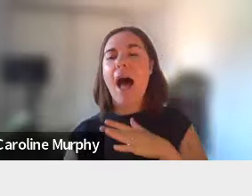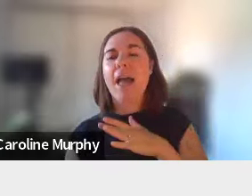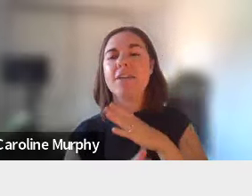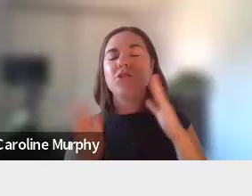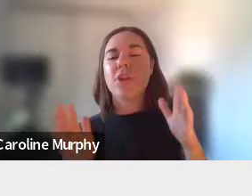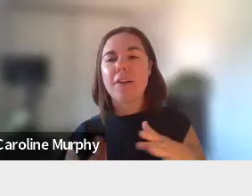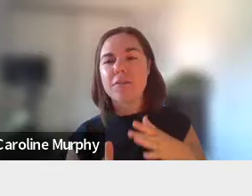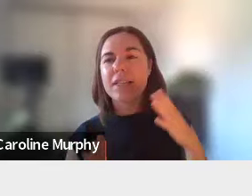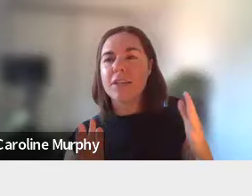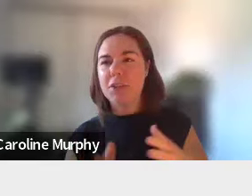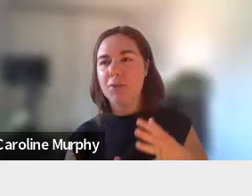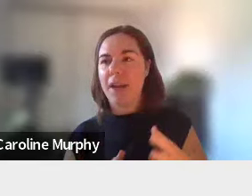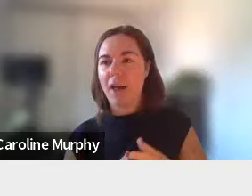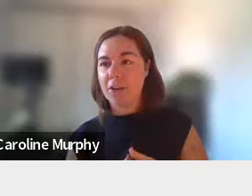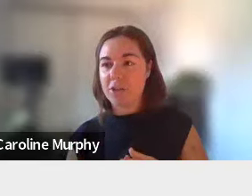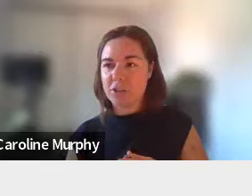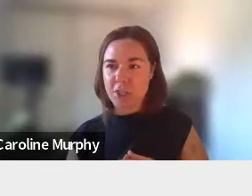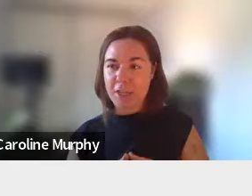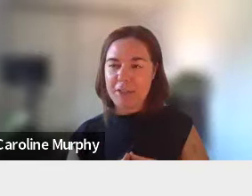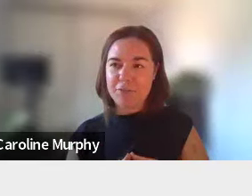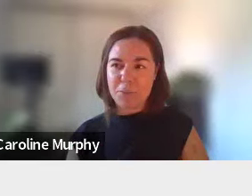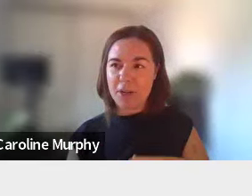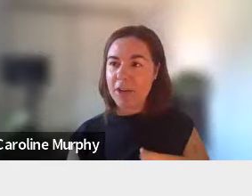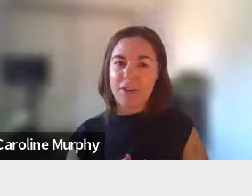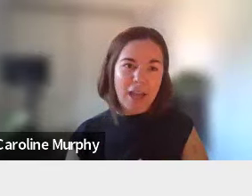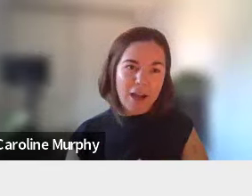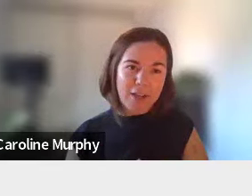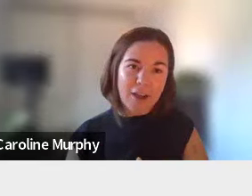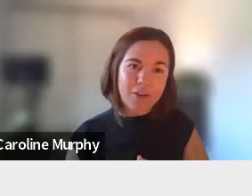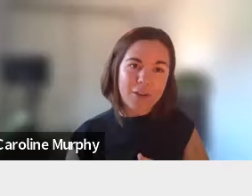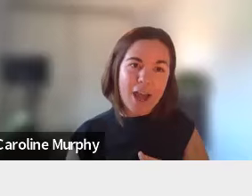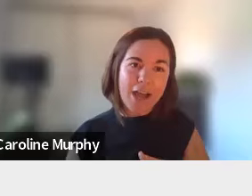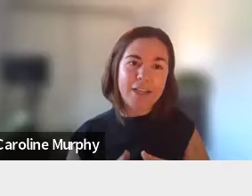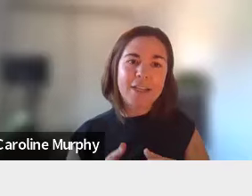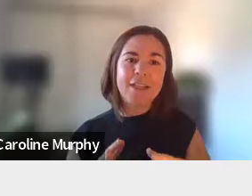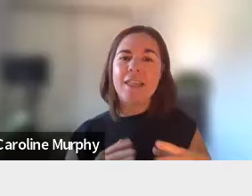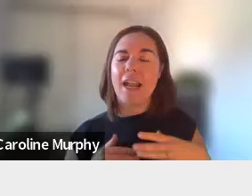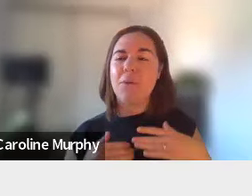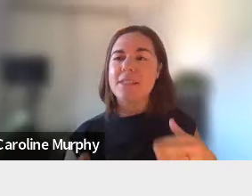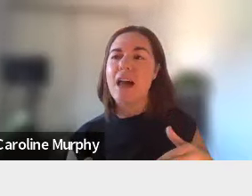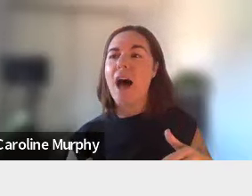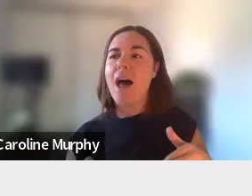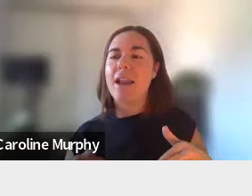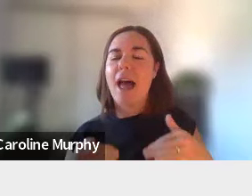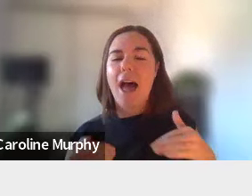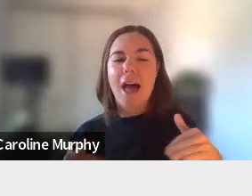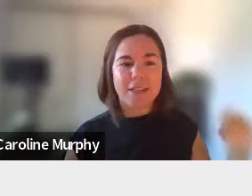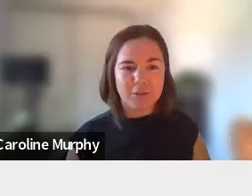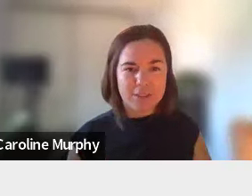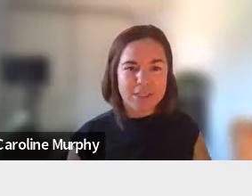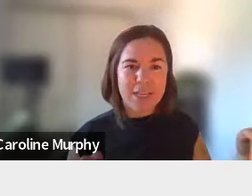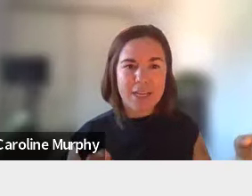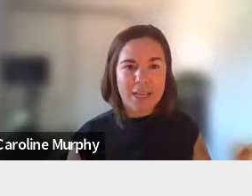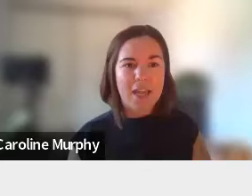I generally knew and understood from pretty early on in under grad, I'm not as interested